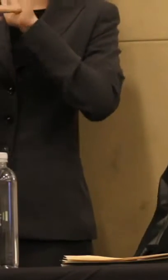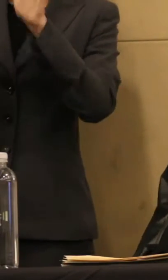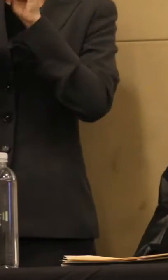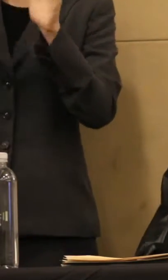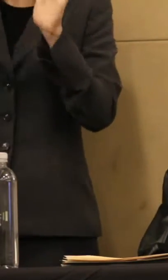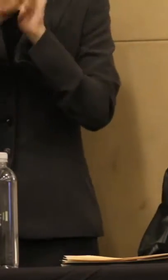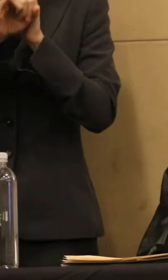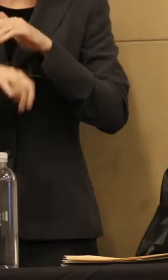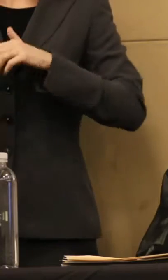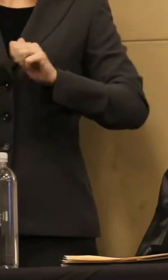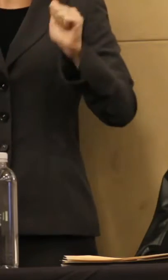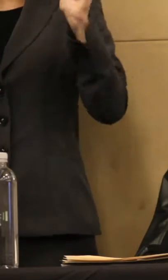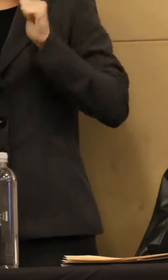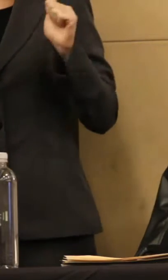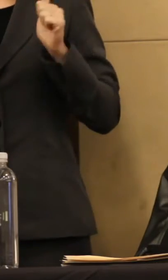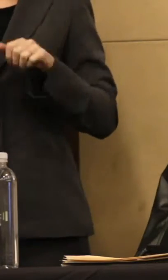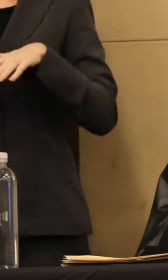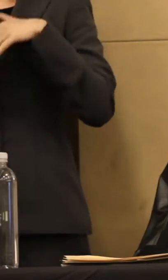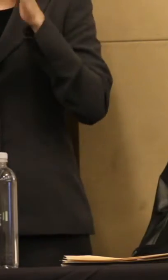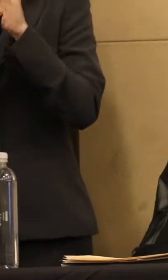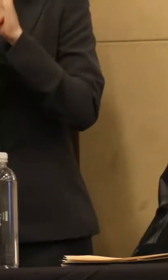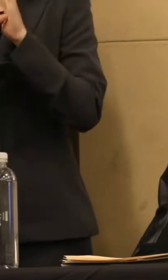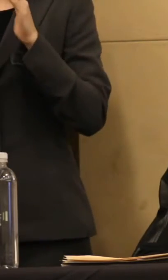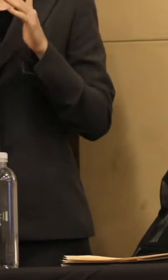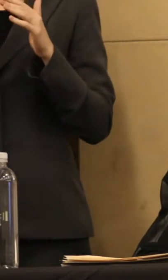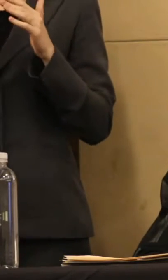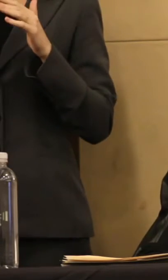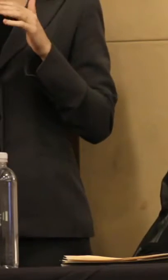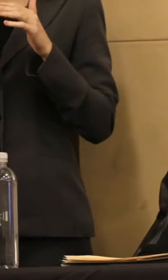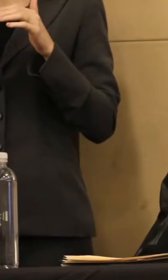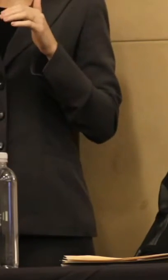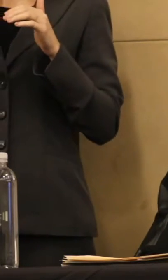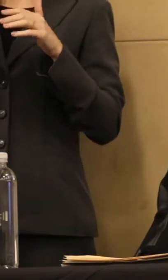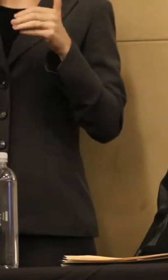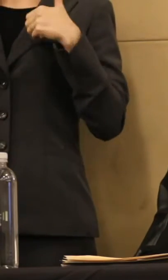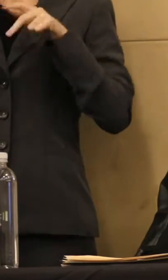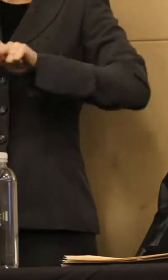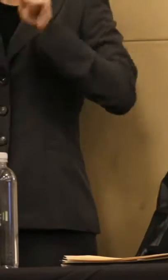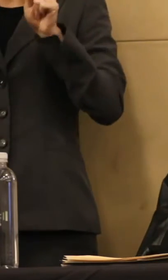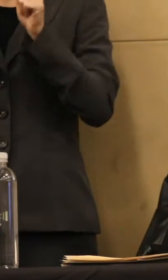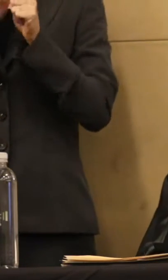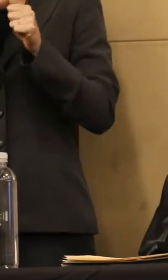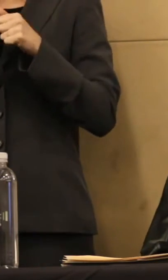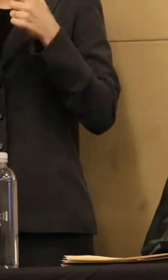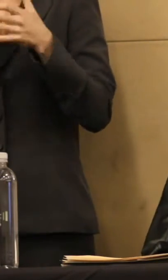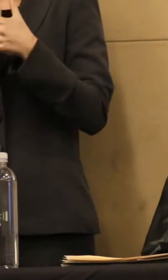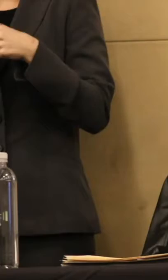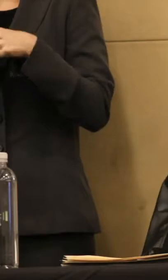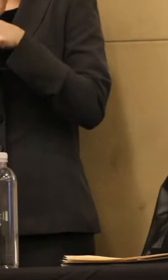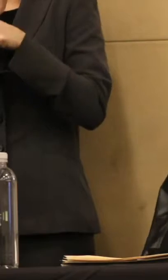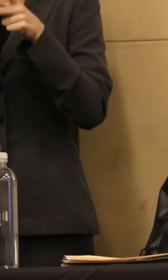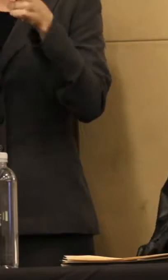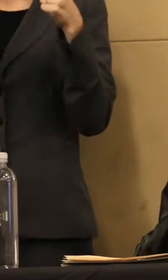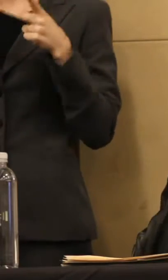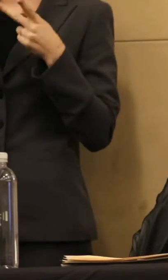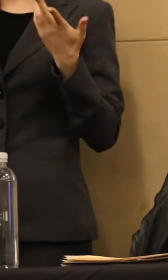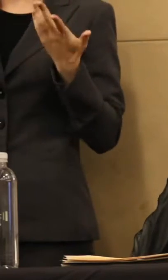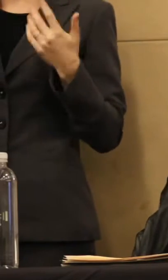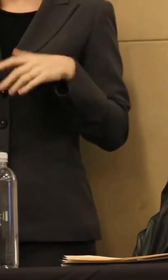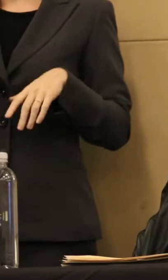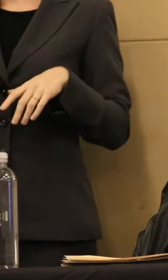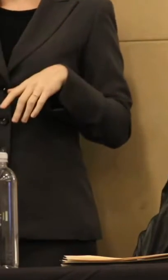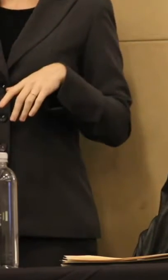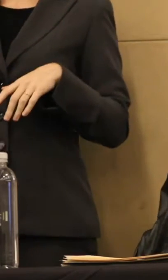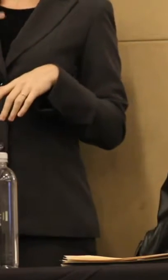or people with disabilities in the workplace, so, I think we can all can work together towards